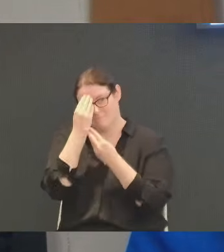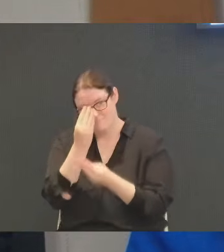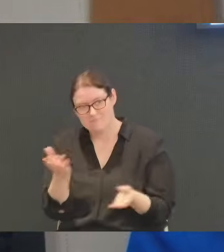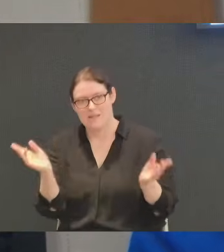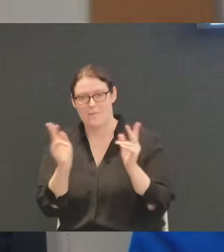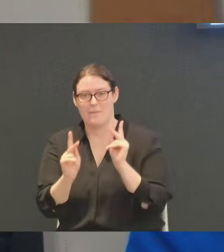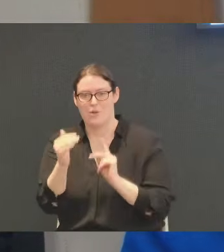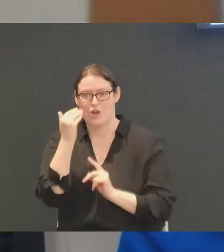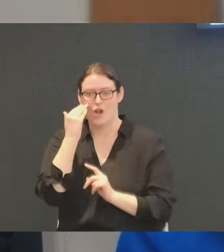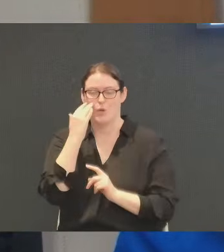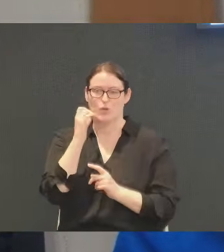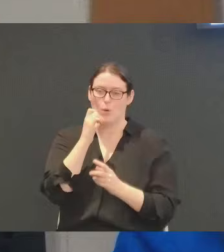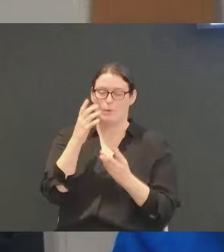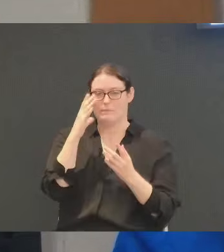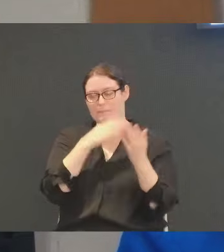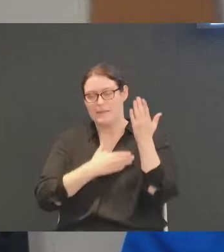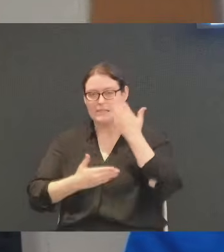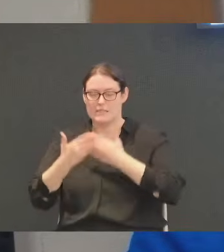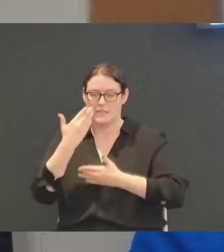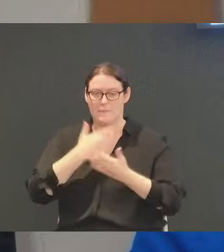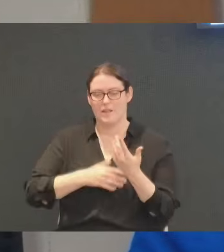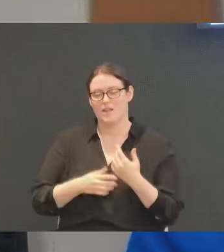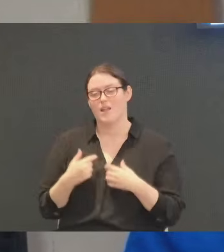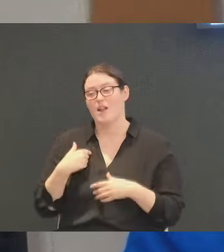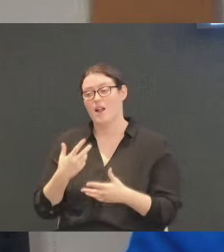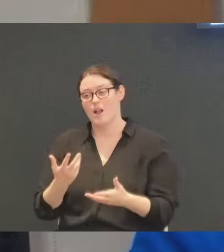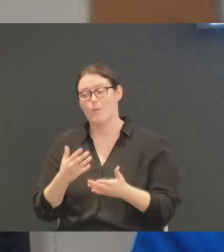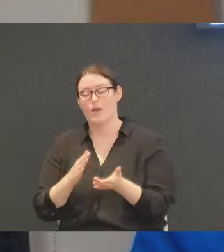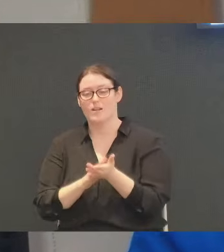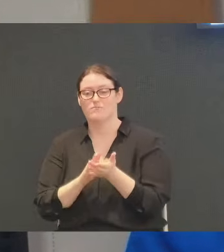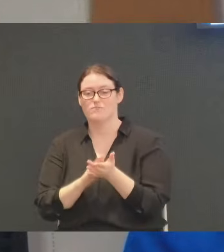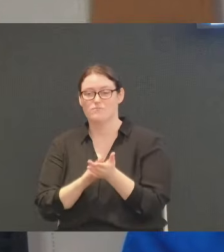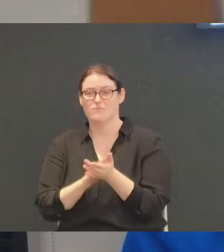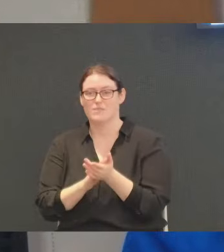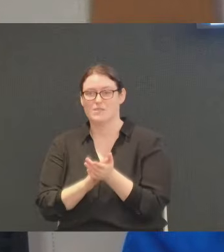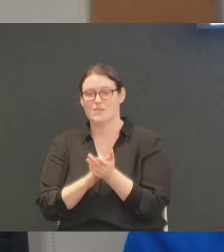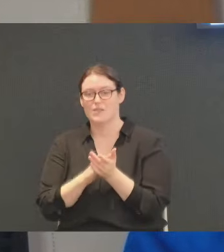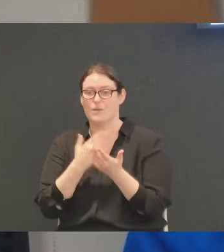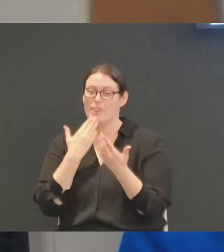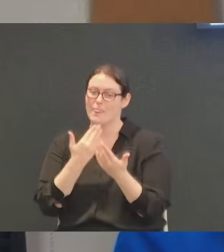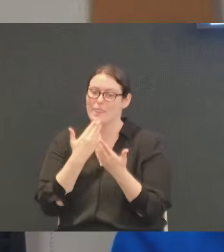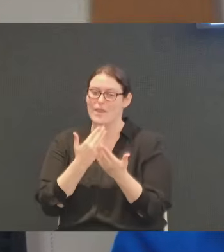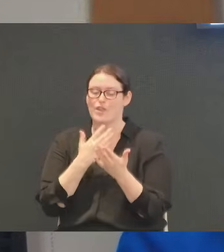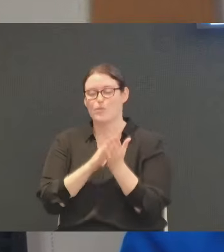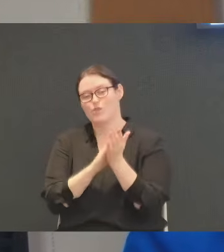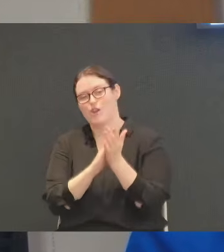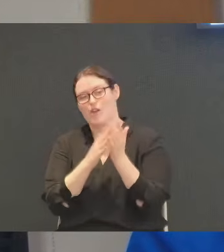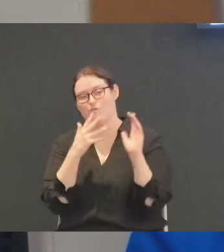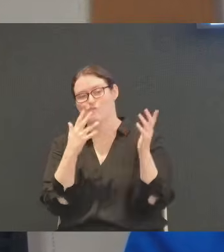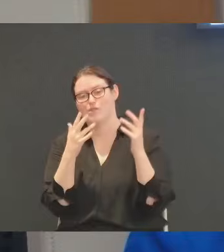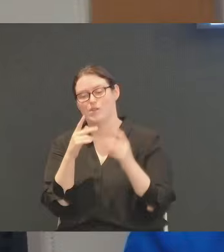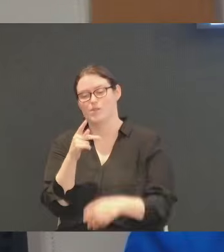lose out from that. And then I do want to give a a special thank you and shout out. Princeton High